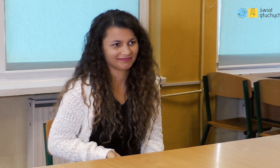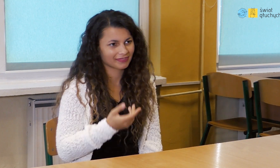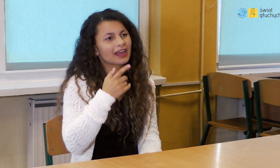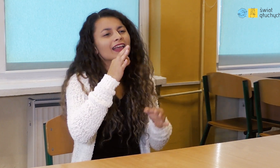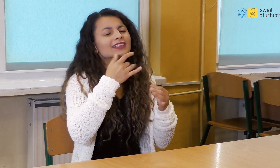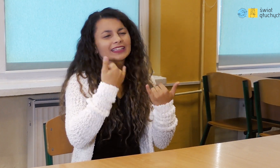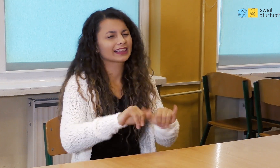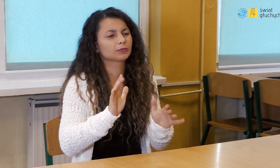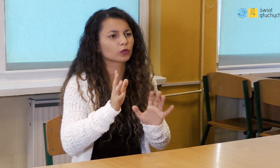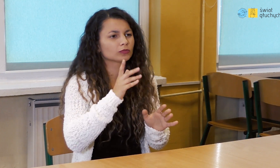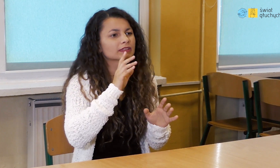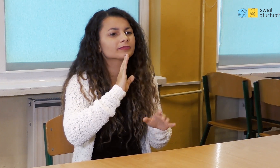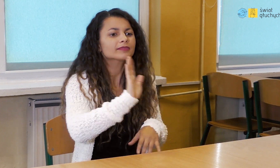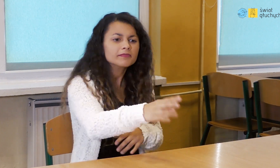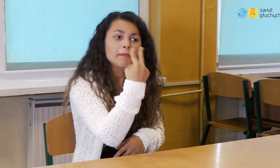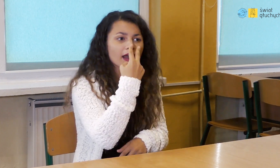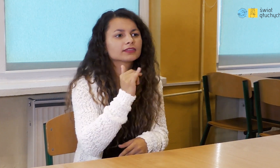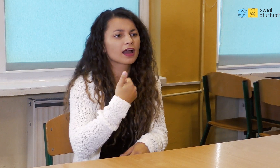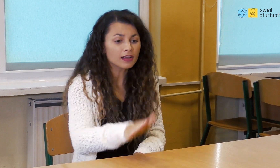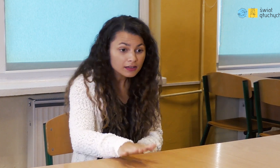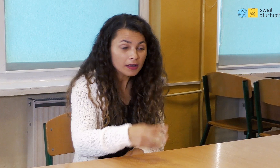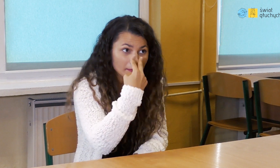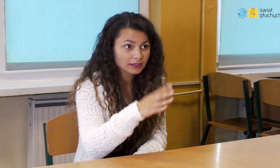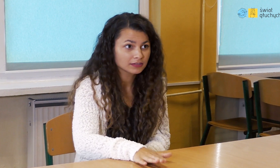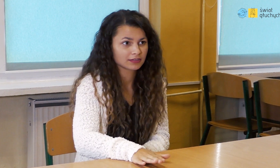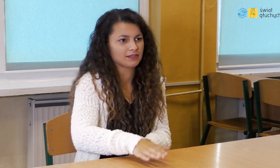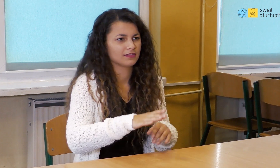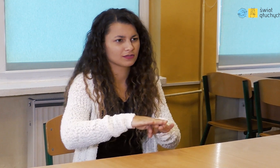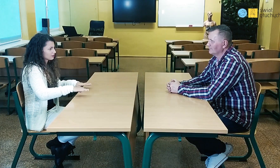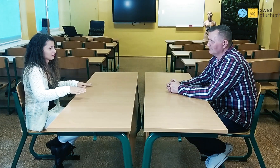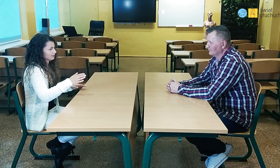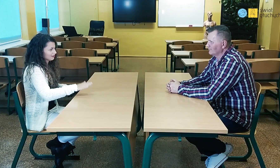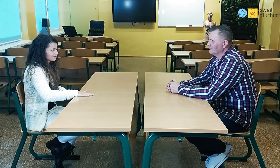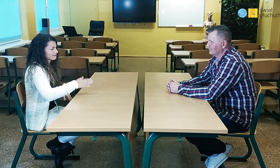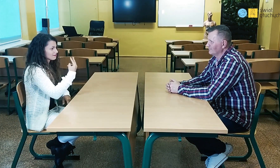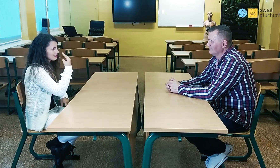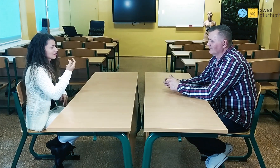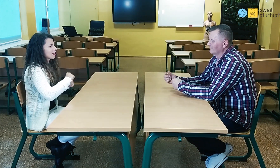Mostly, they would knock on the desk to get our attention.